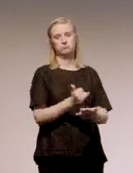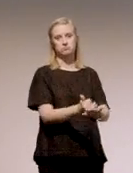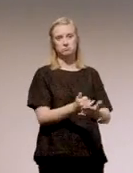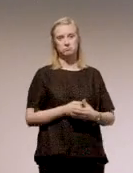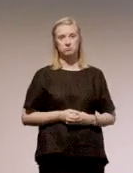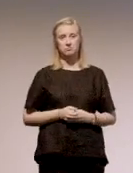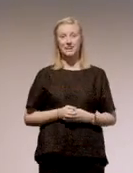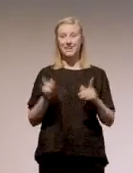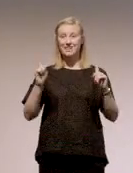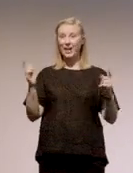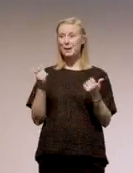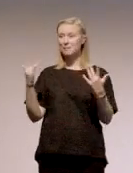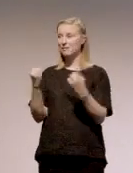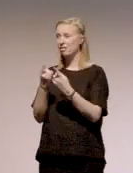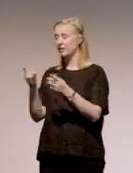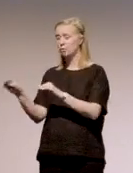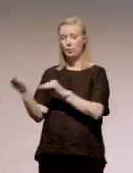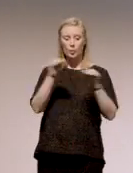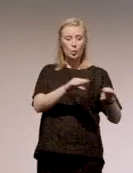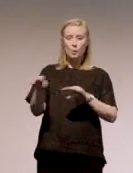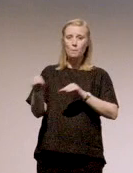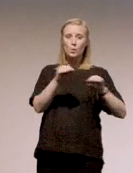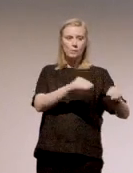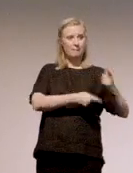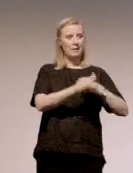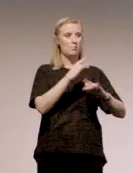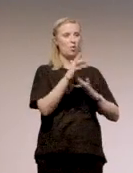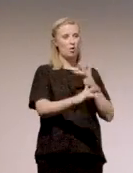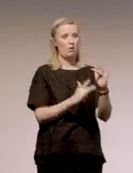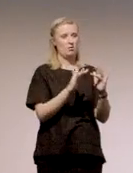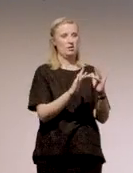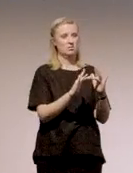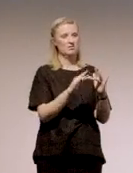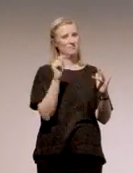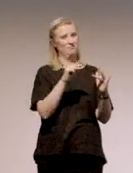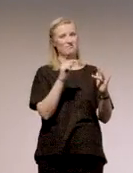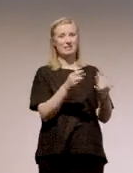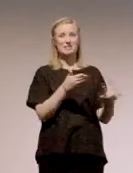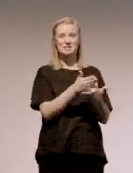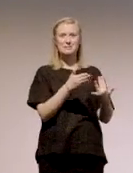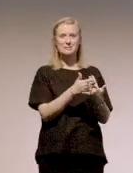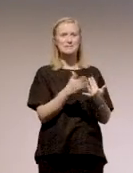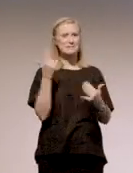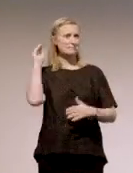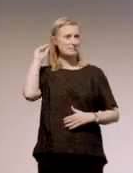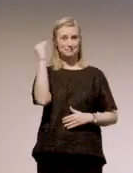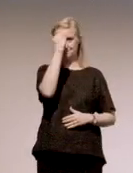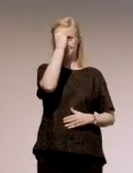bring online accessibility and online inclusion to the forefront. So, like I said, there's a little bit going on online.